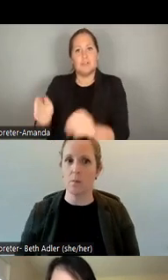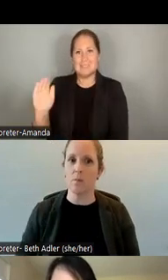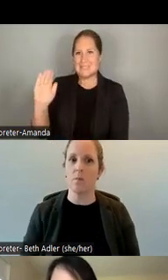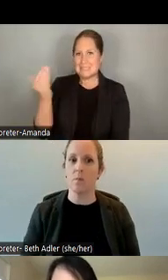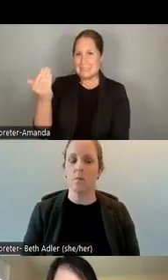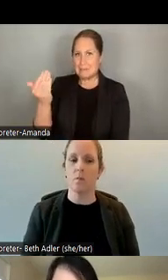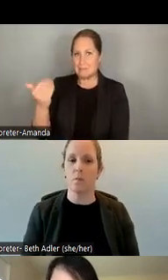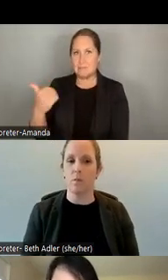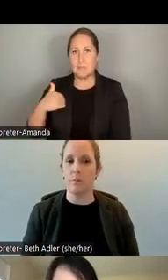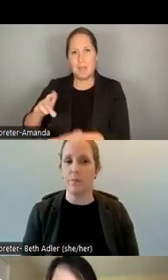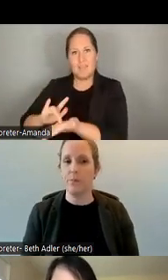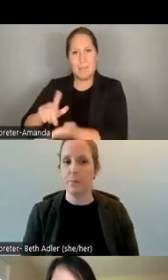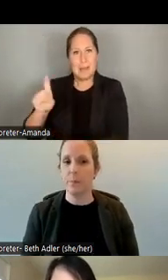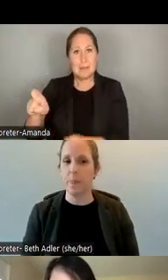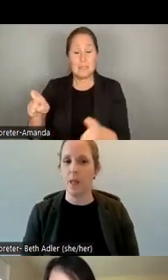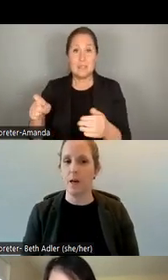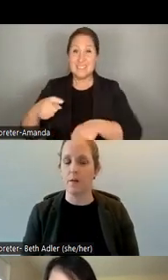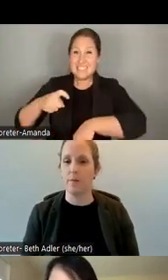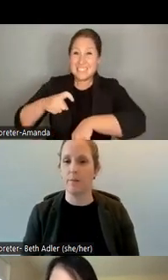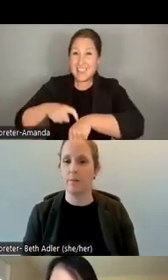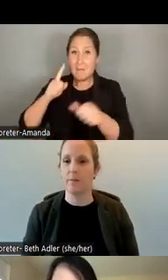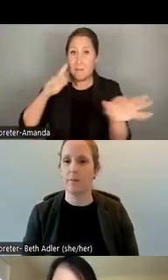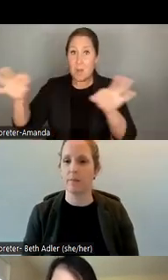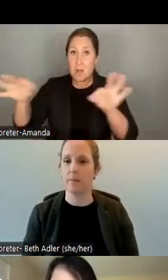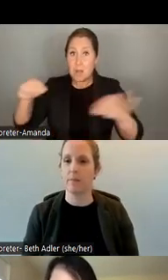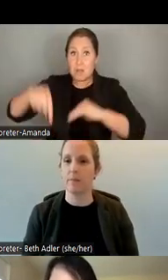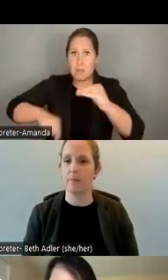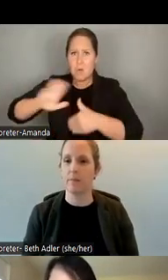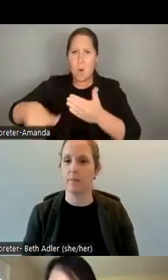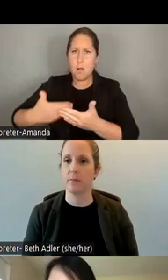need and we don't have time to go through this framework in depth but the key takeaway is that